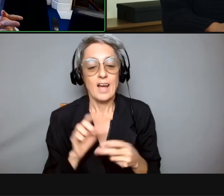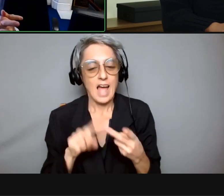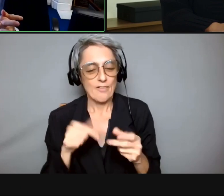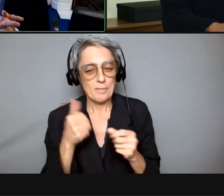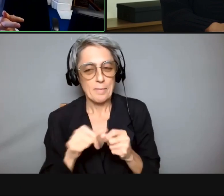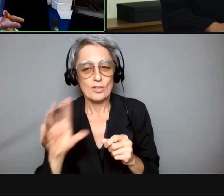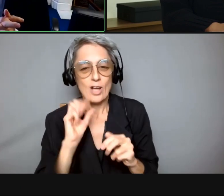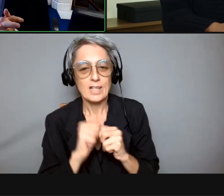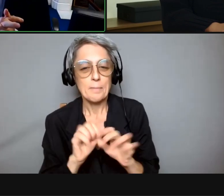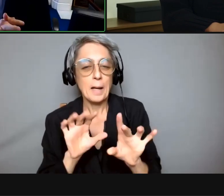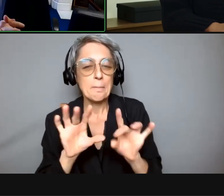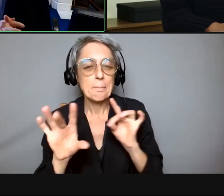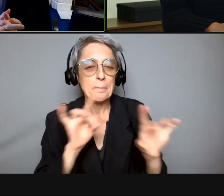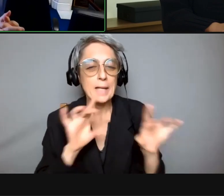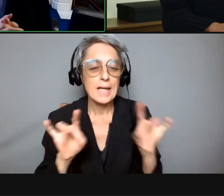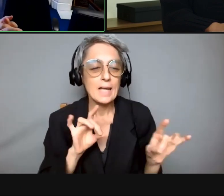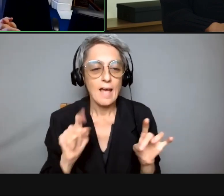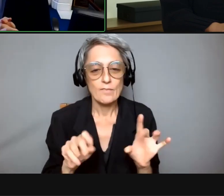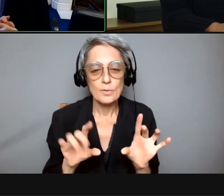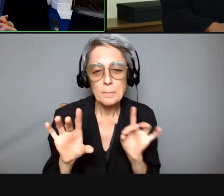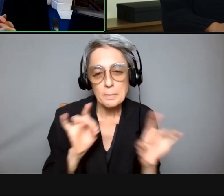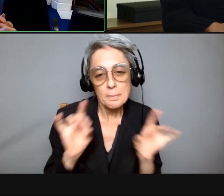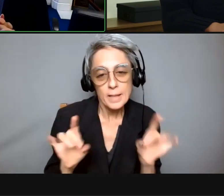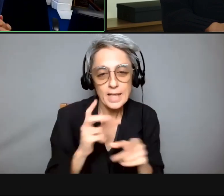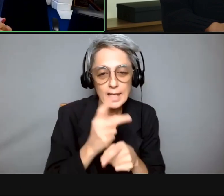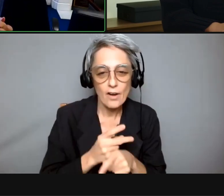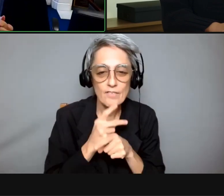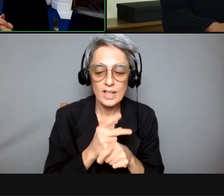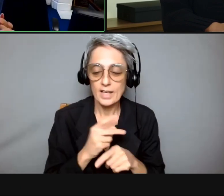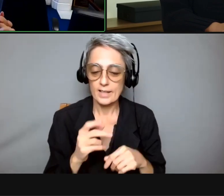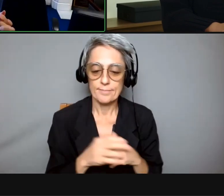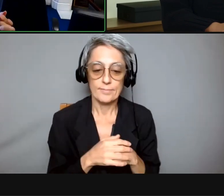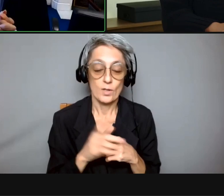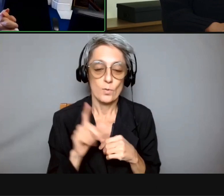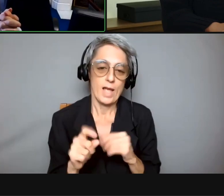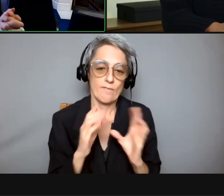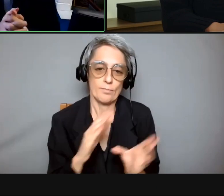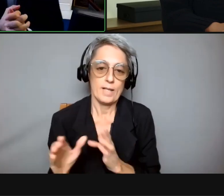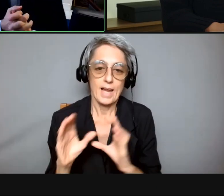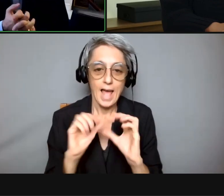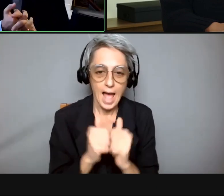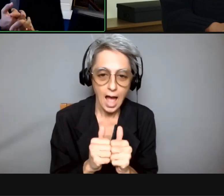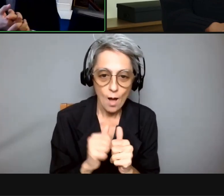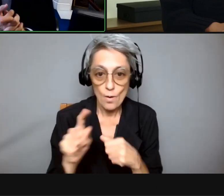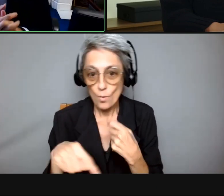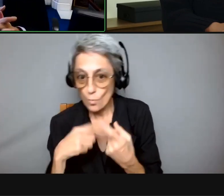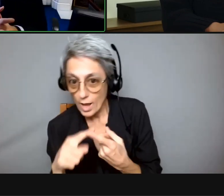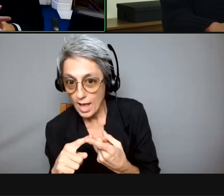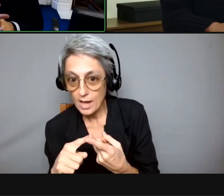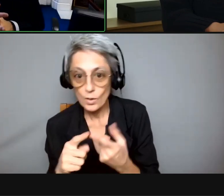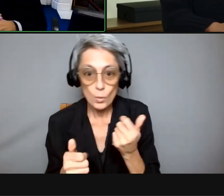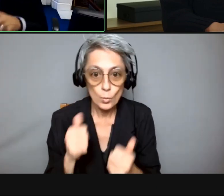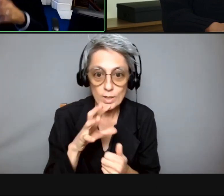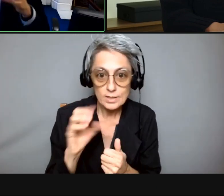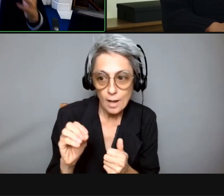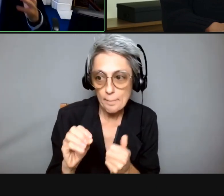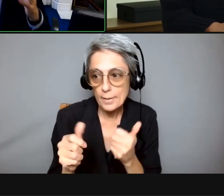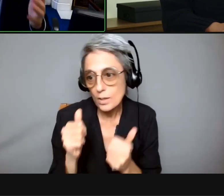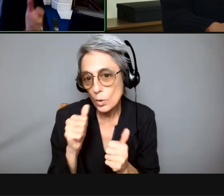we've got to be very strategic about how and when and with whom we lean in. And so that's part of the process of the team